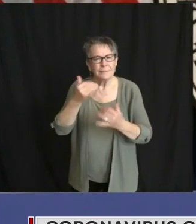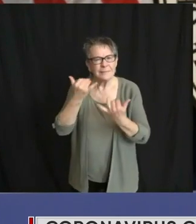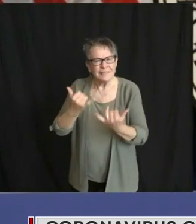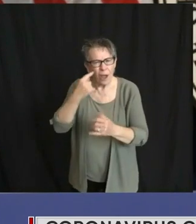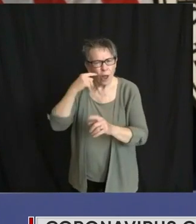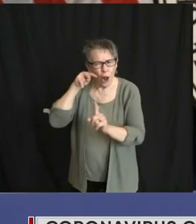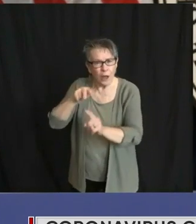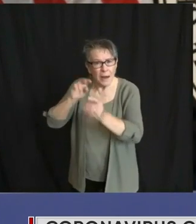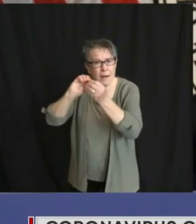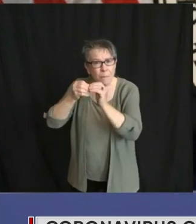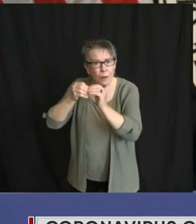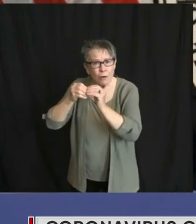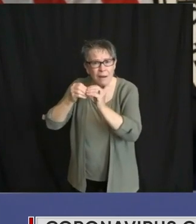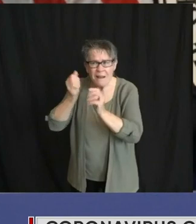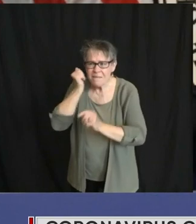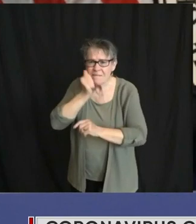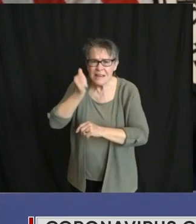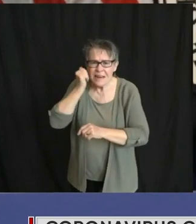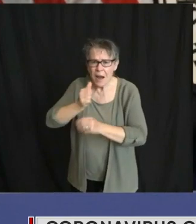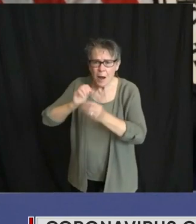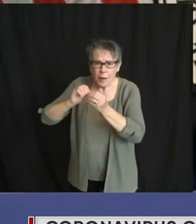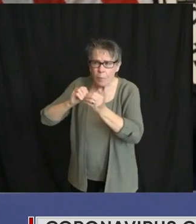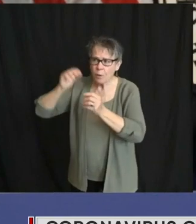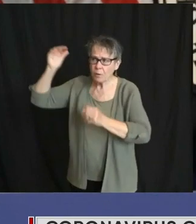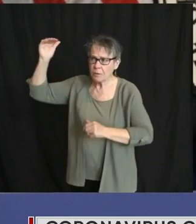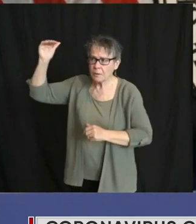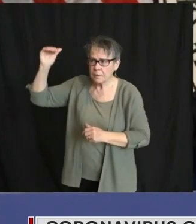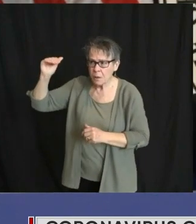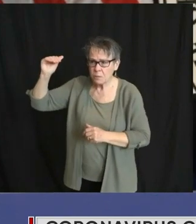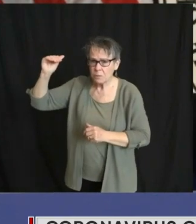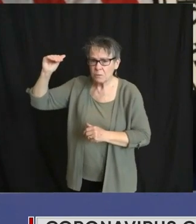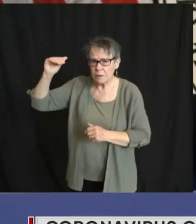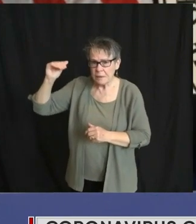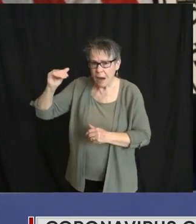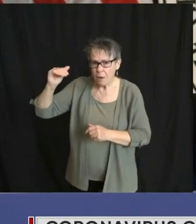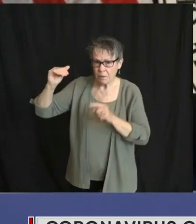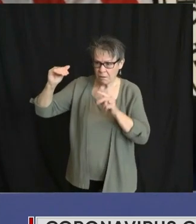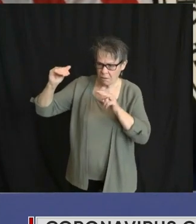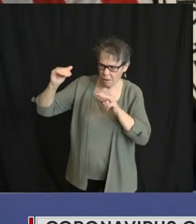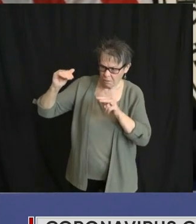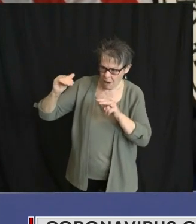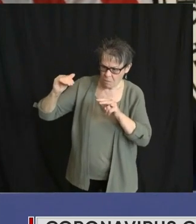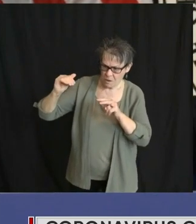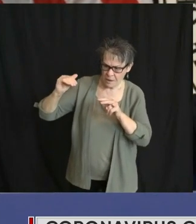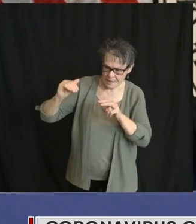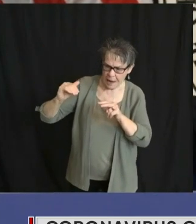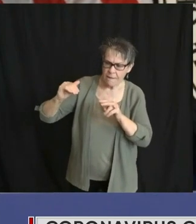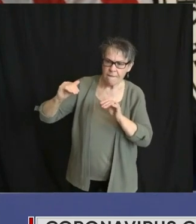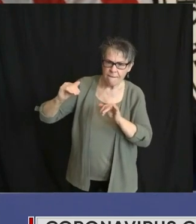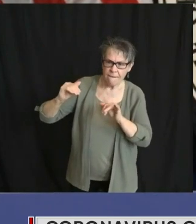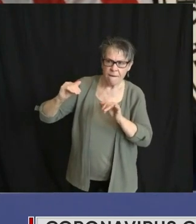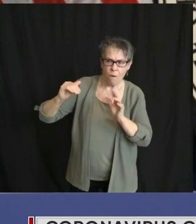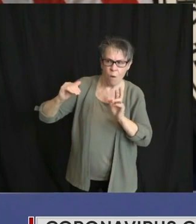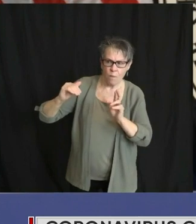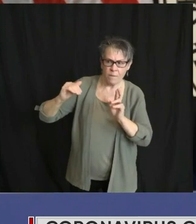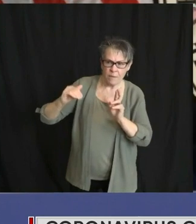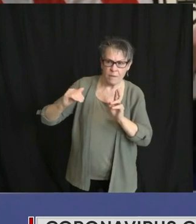RATE COMING DOWN, SORT OF EVERY SINGLE DAY FOR THE PAST 7 TO 10 DAYS OF THOSE WHO HAVE BEEN TESTED.